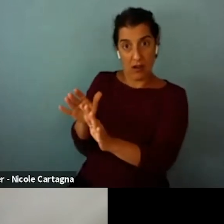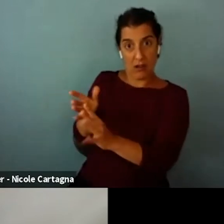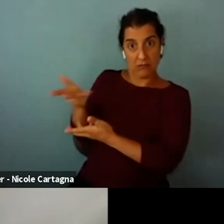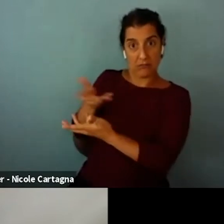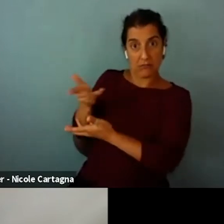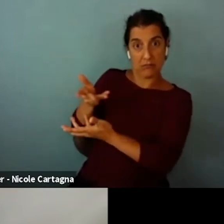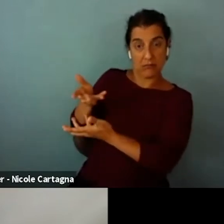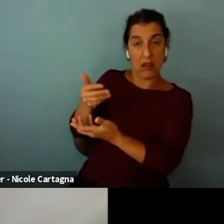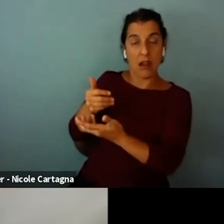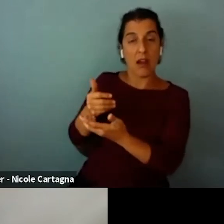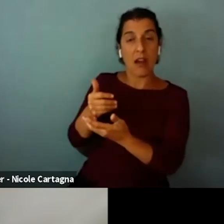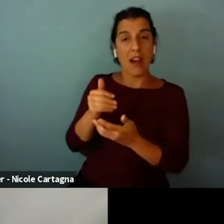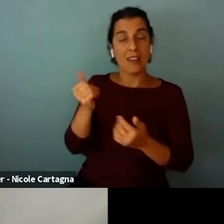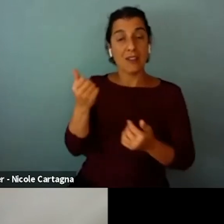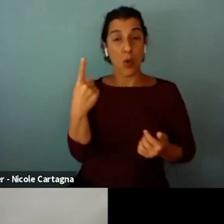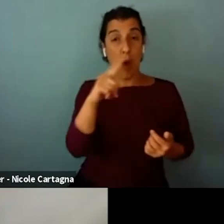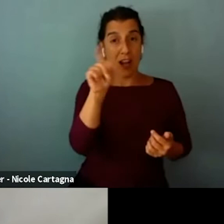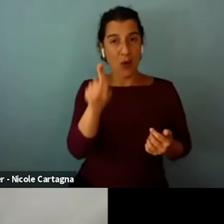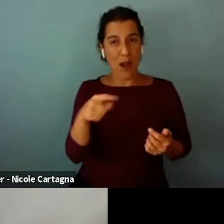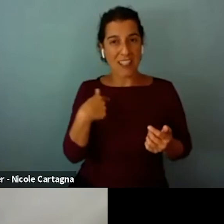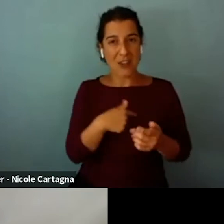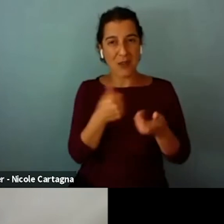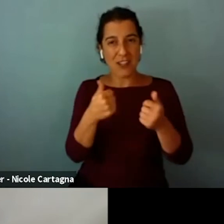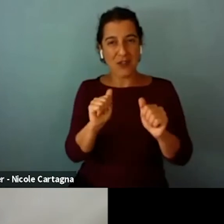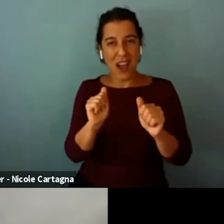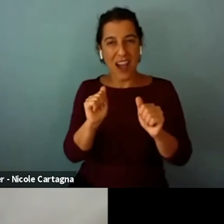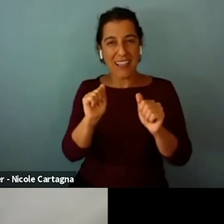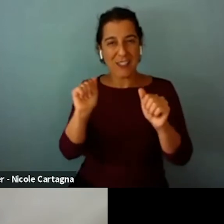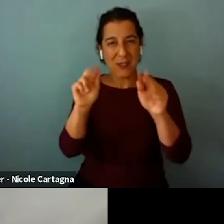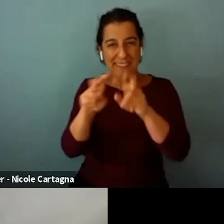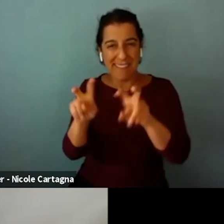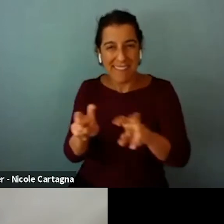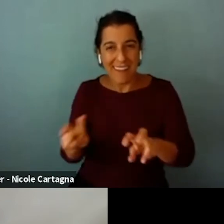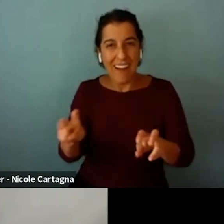sort of questions that we're trying to work is you know what is this fundamental basis for